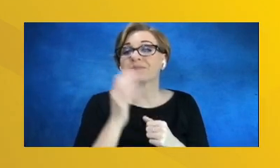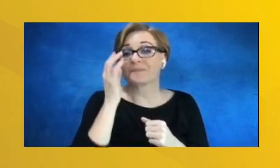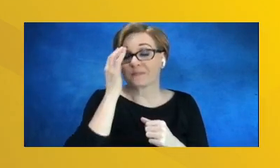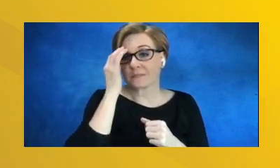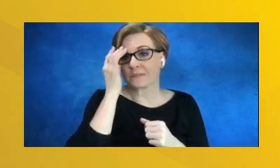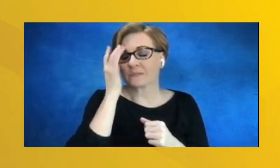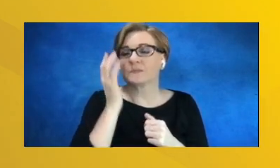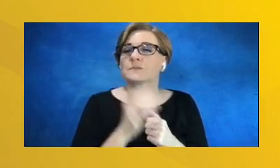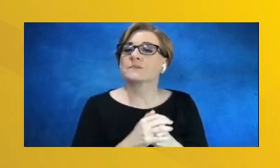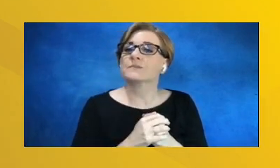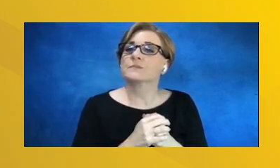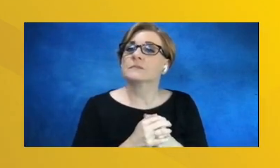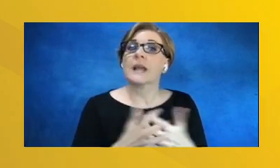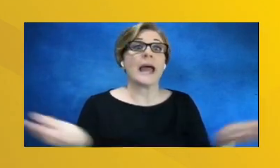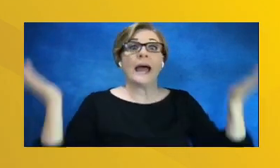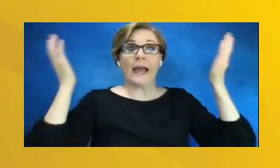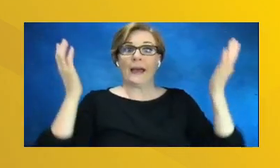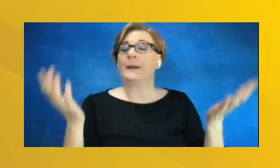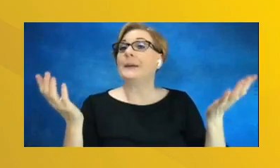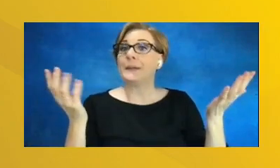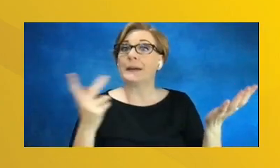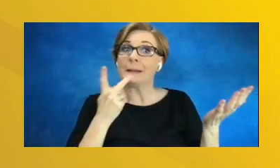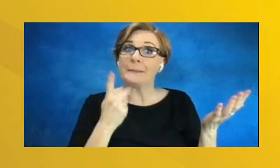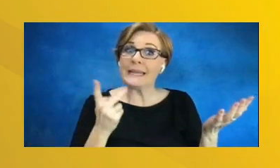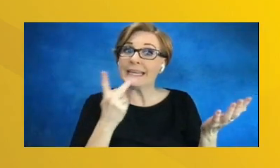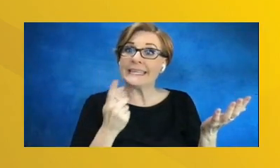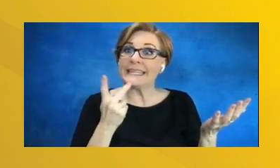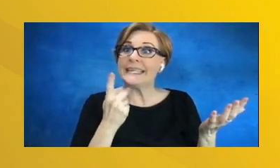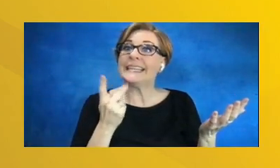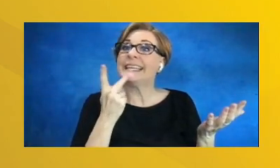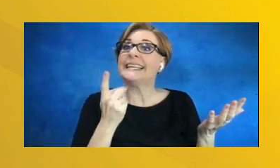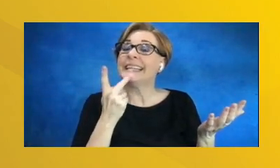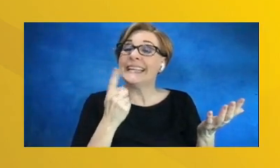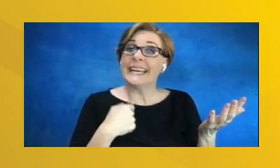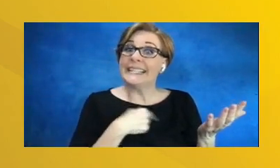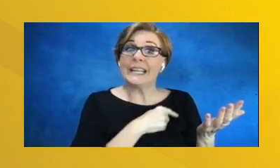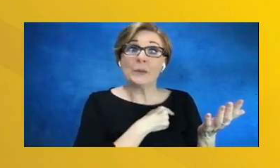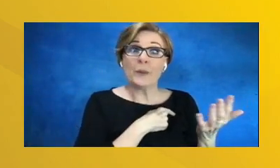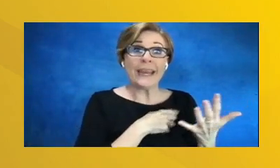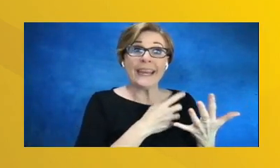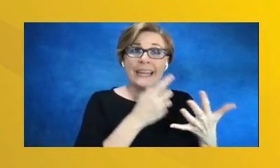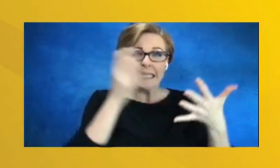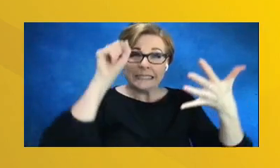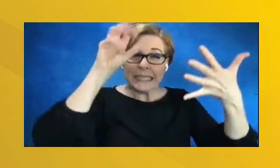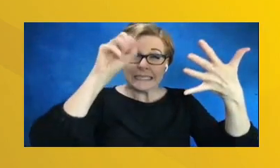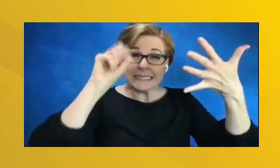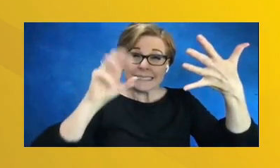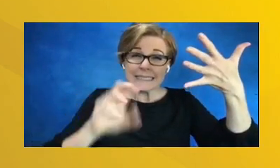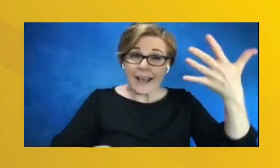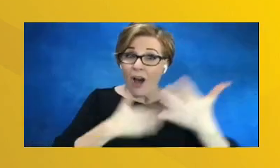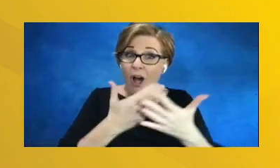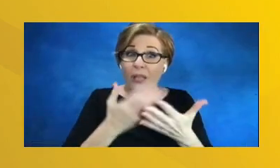So phew, Pinky! Did we get through all the resources? We did great.